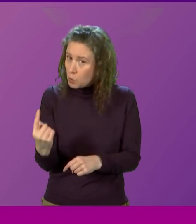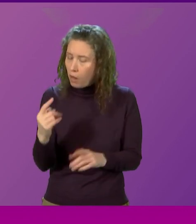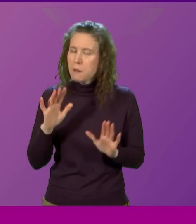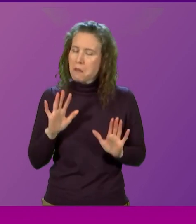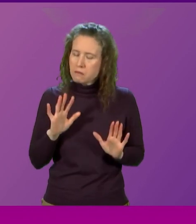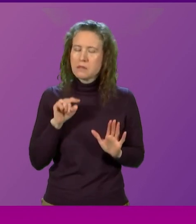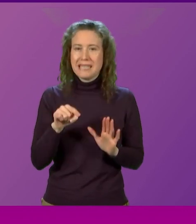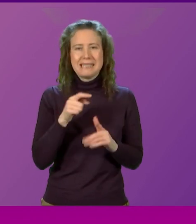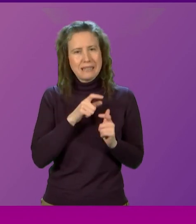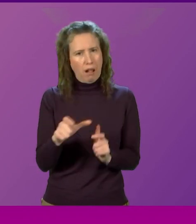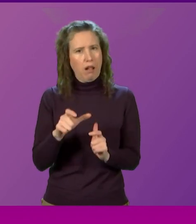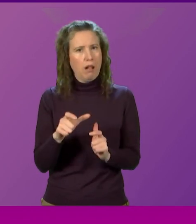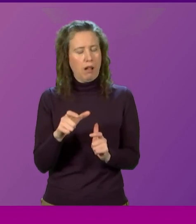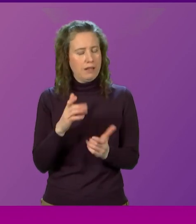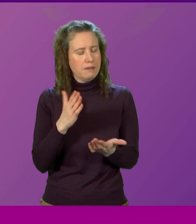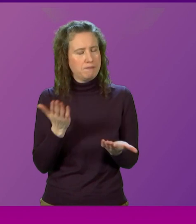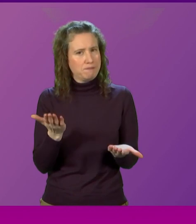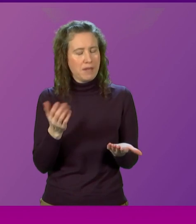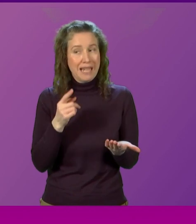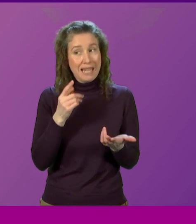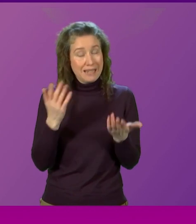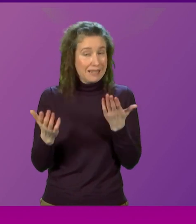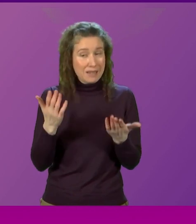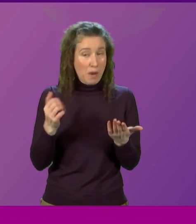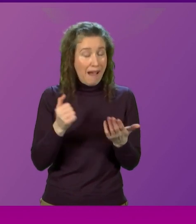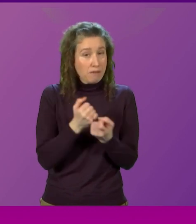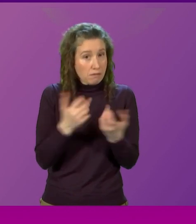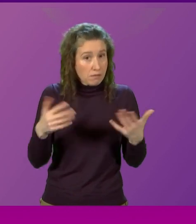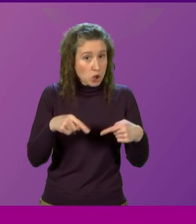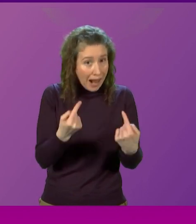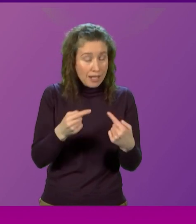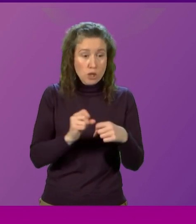However, it remains the case, even with all the challenges of the pandemic, that the median